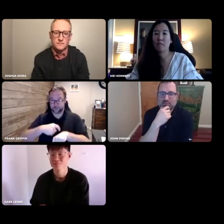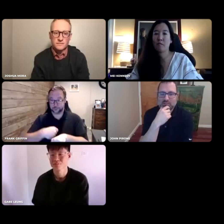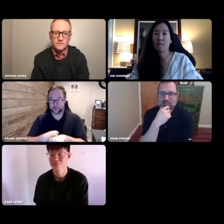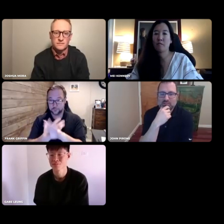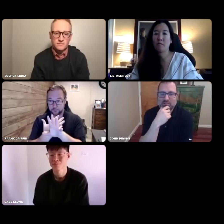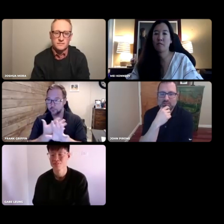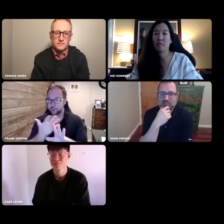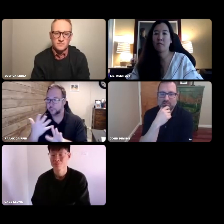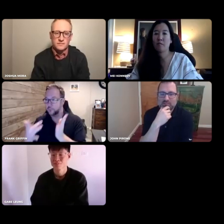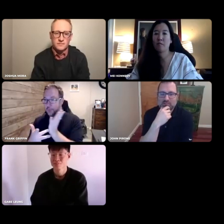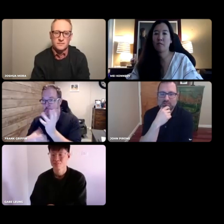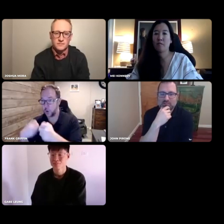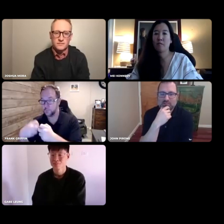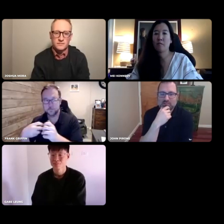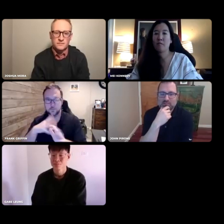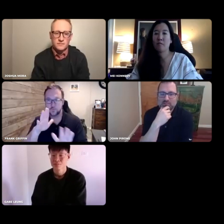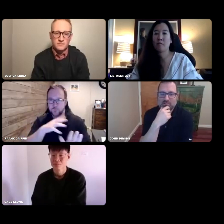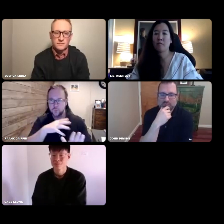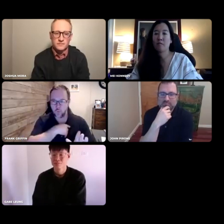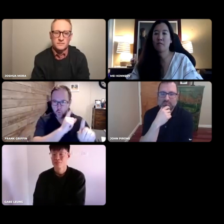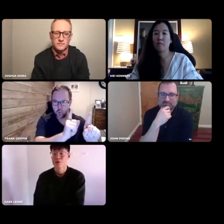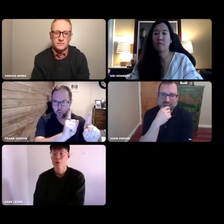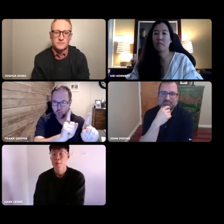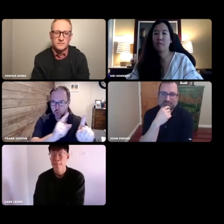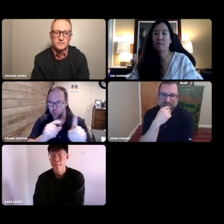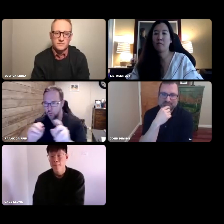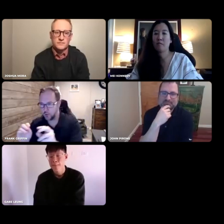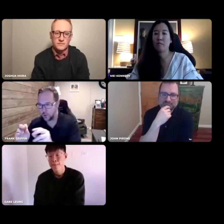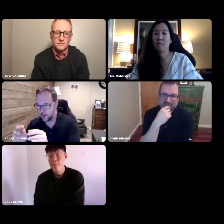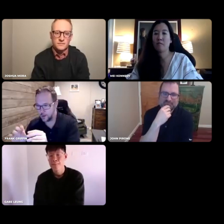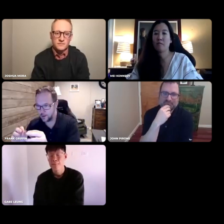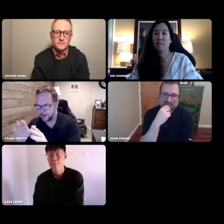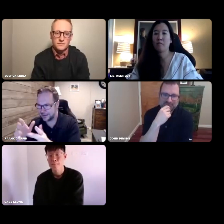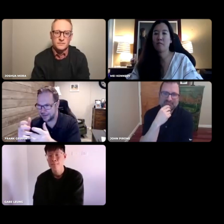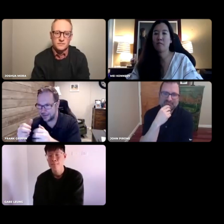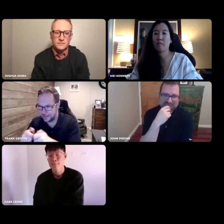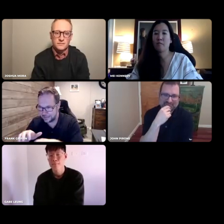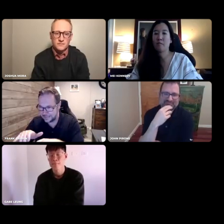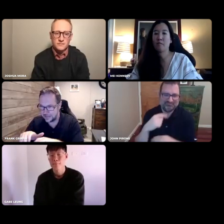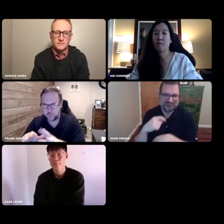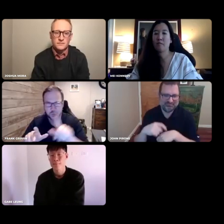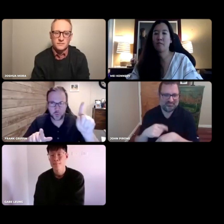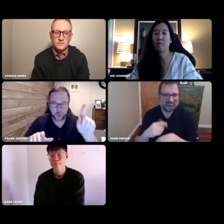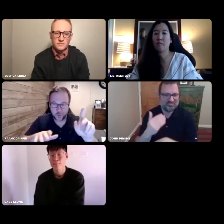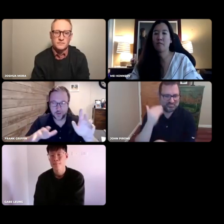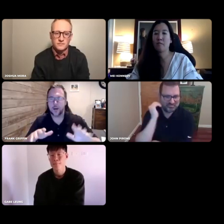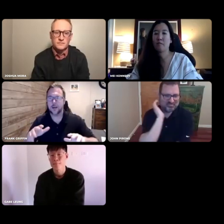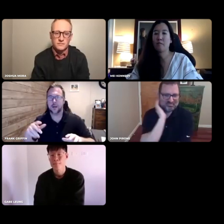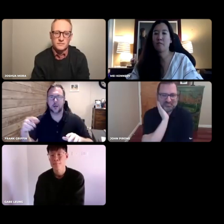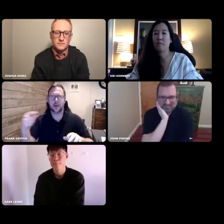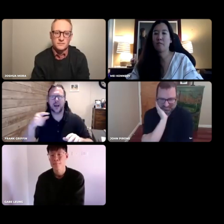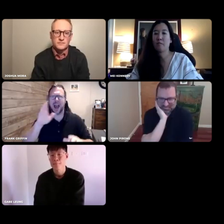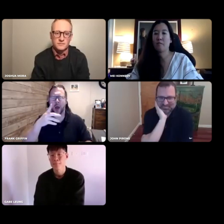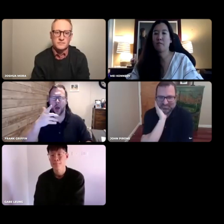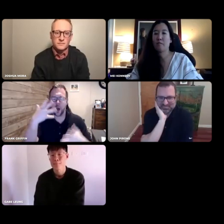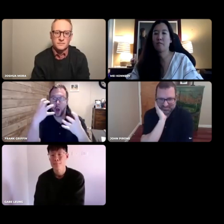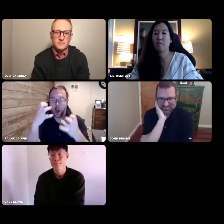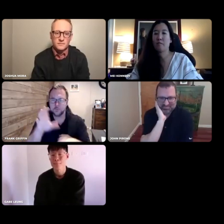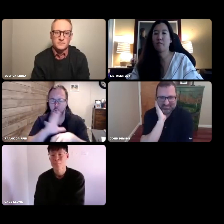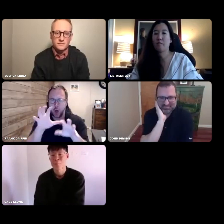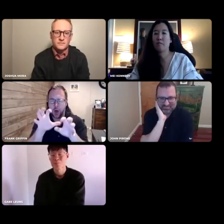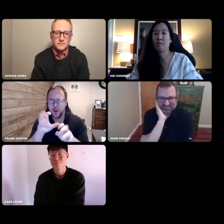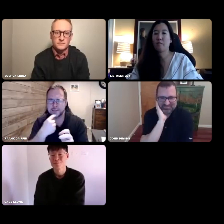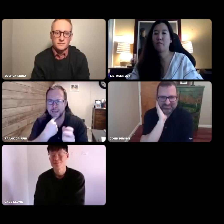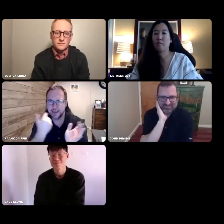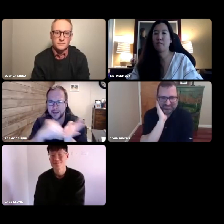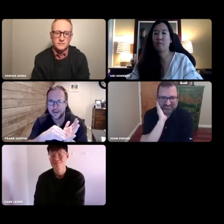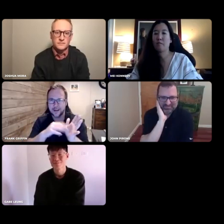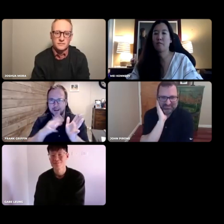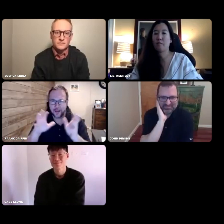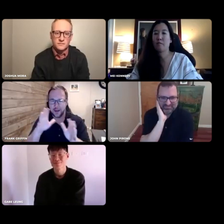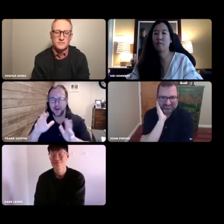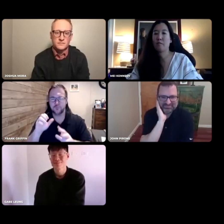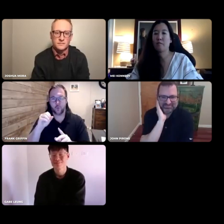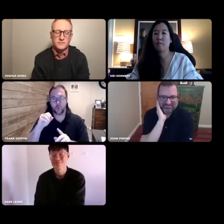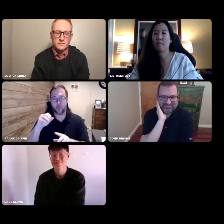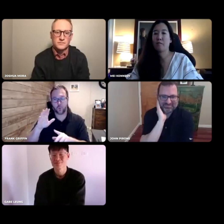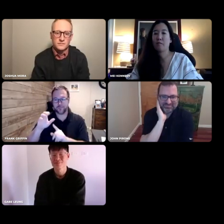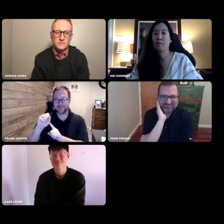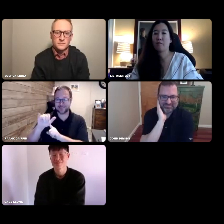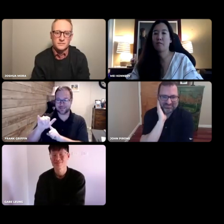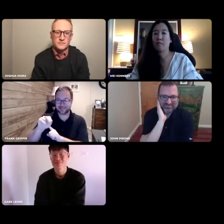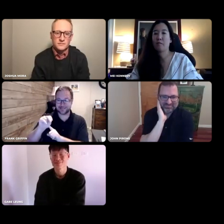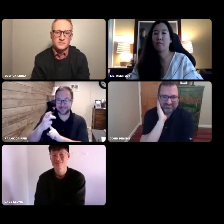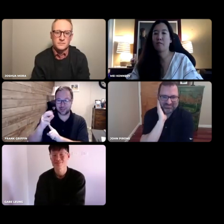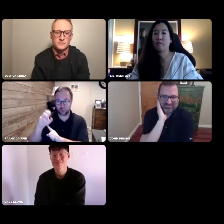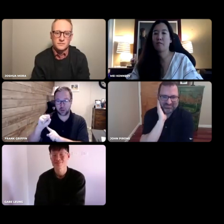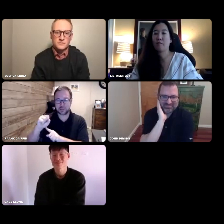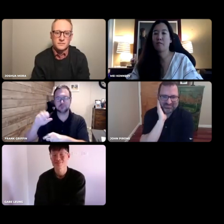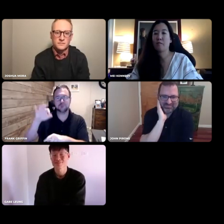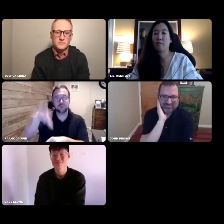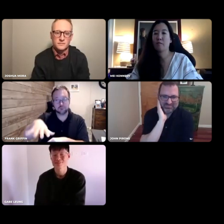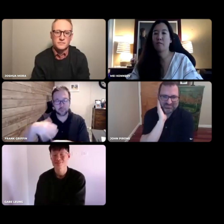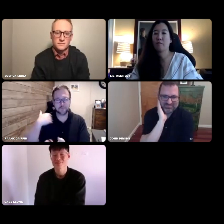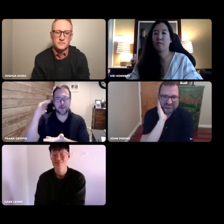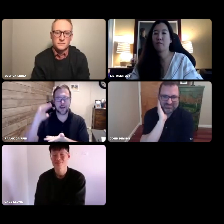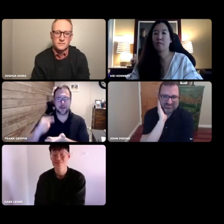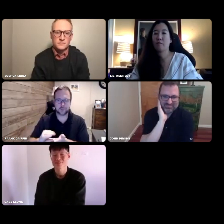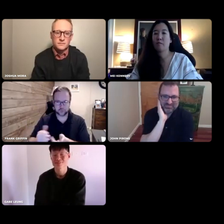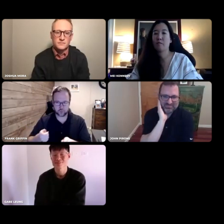If it's synchronous, it's hard because you have to deal with tech issues right then and